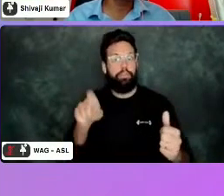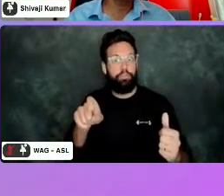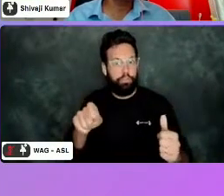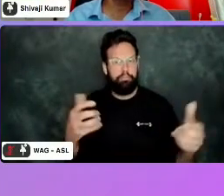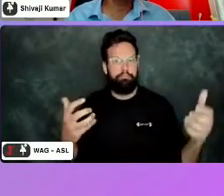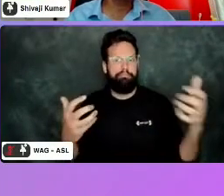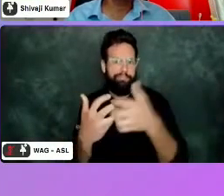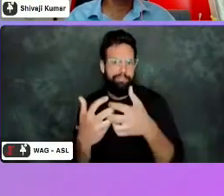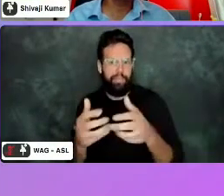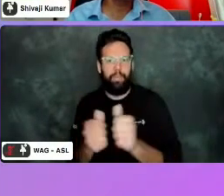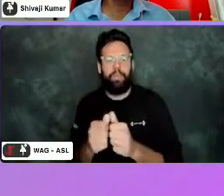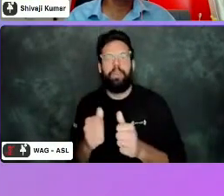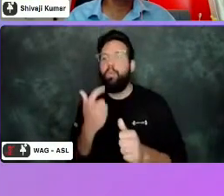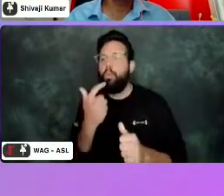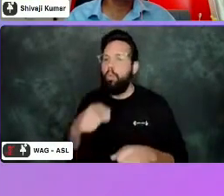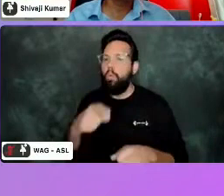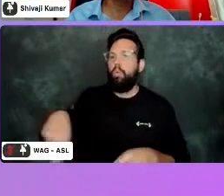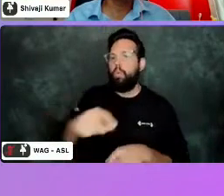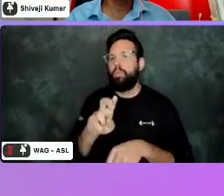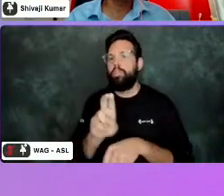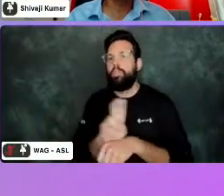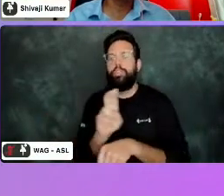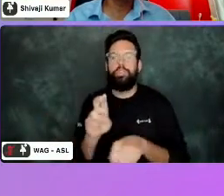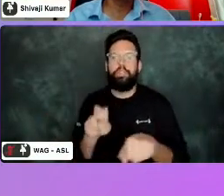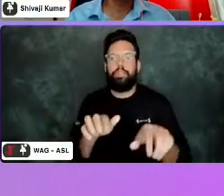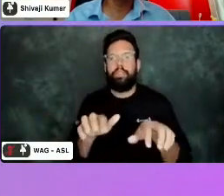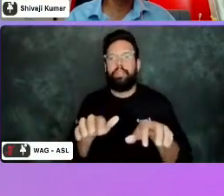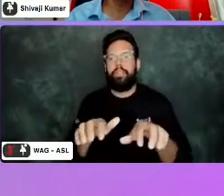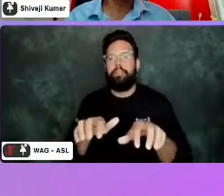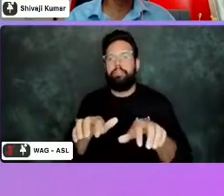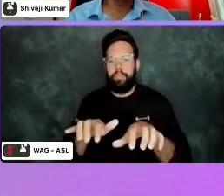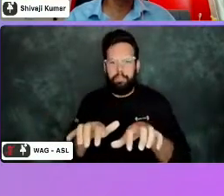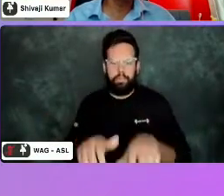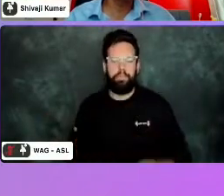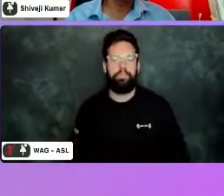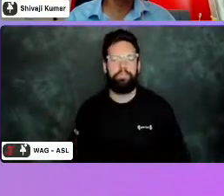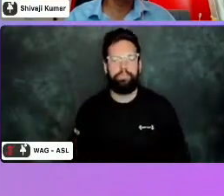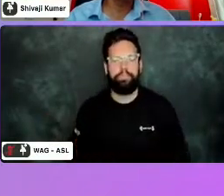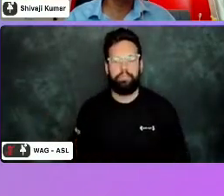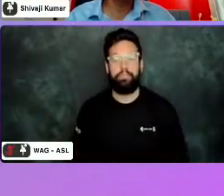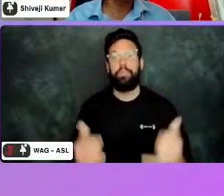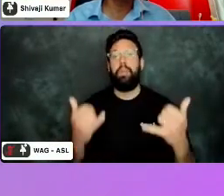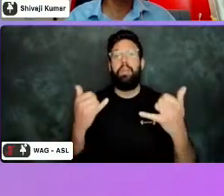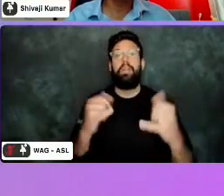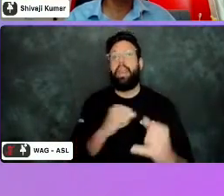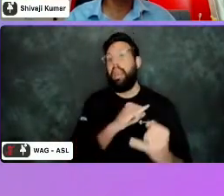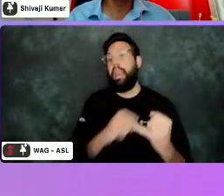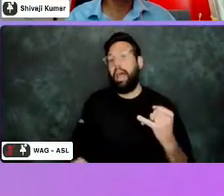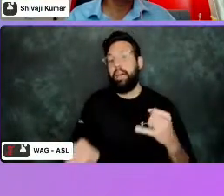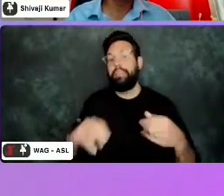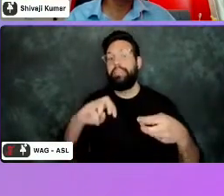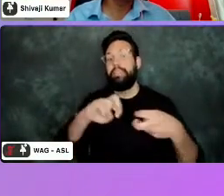One last issue that we need to update now is- That we need to fix, I should say, is the missing lang attribute.